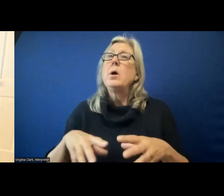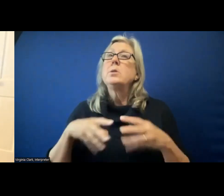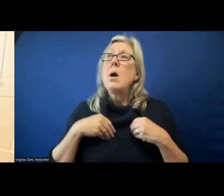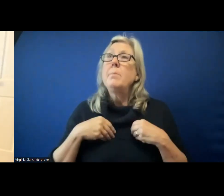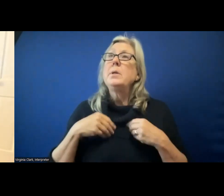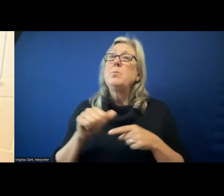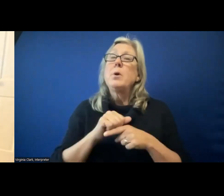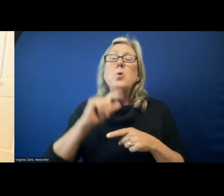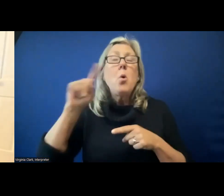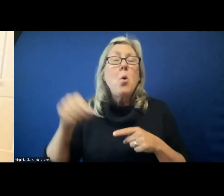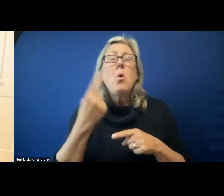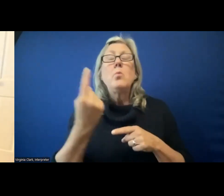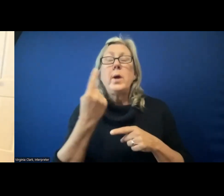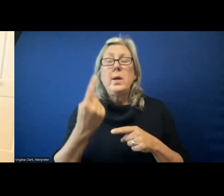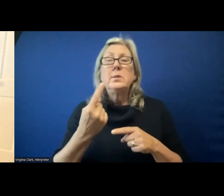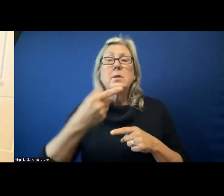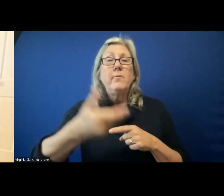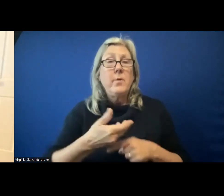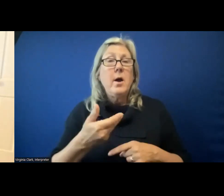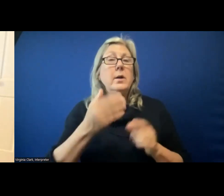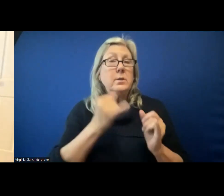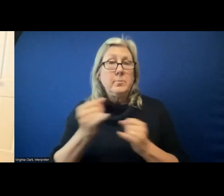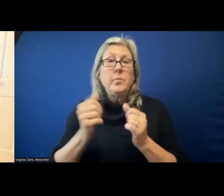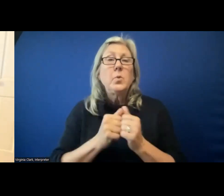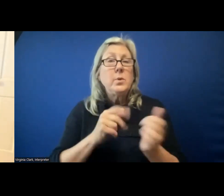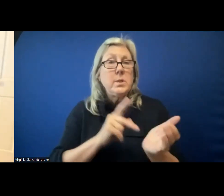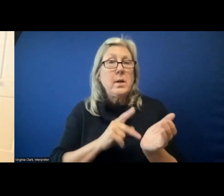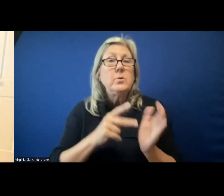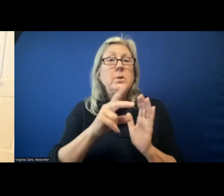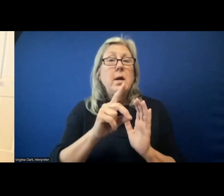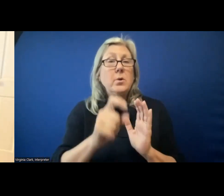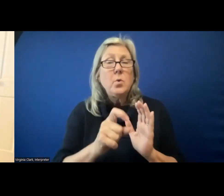inviting individuals with psychiatric diagnoses to testify on legislation that directly affects